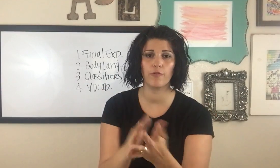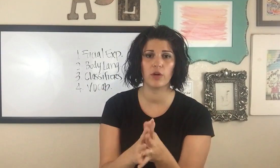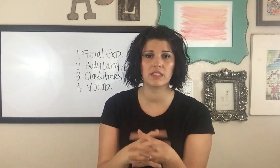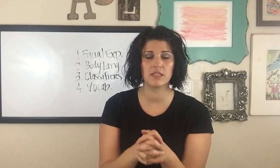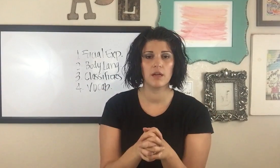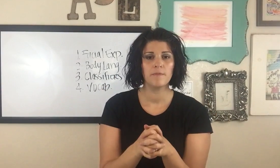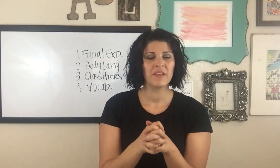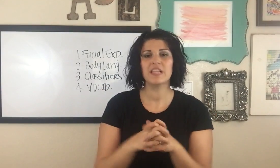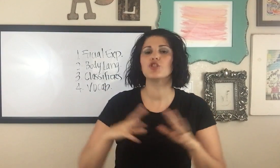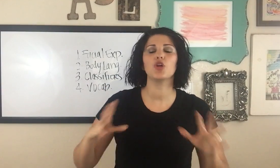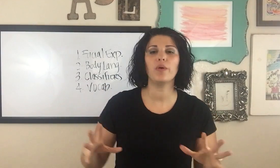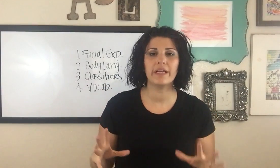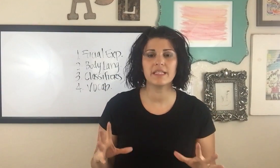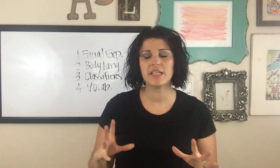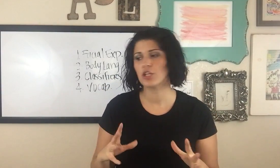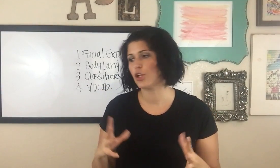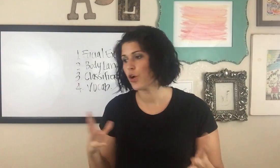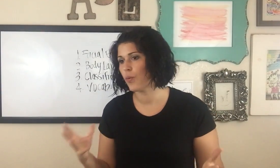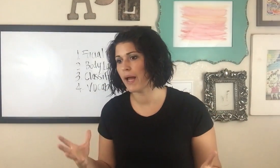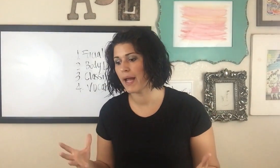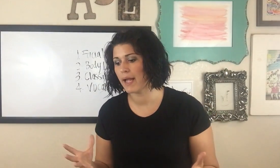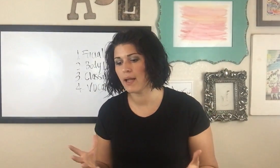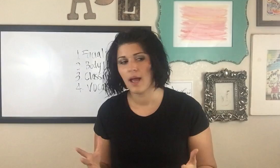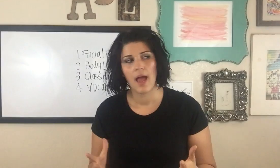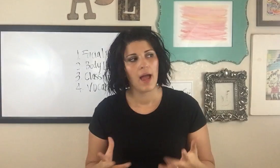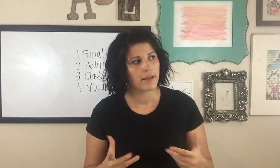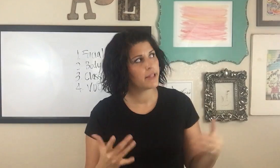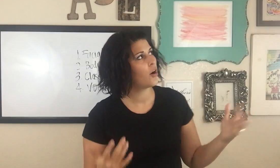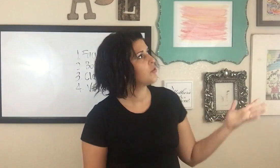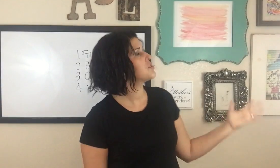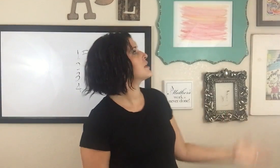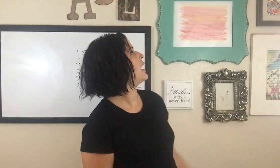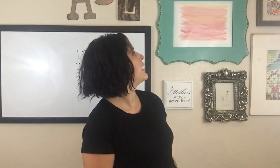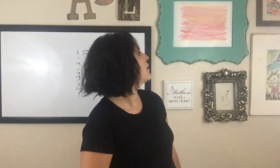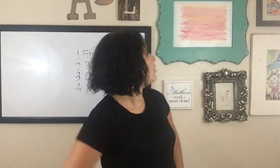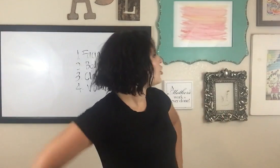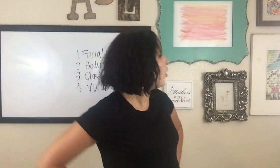your voices. It's so easy to look away, you know, just to kind of, you know,